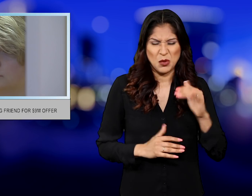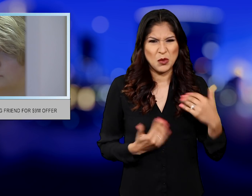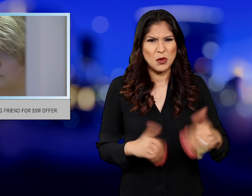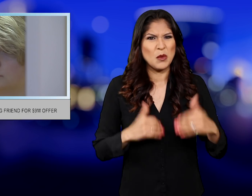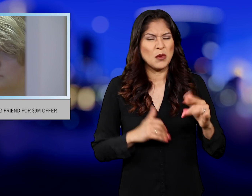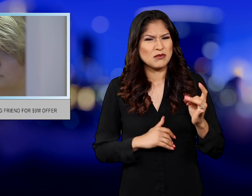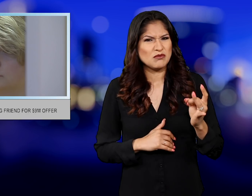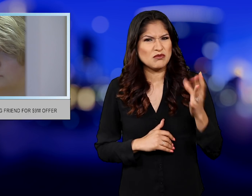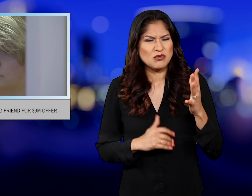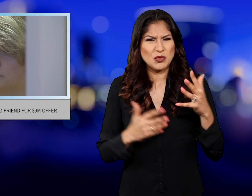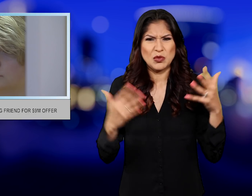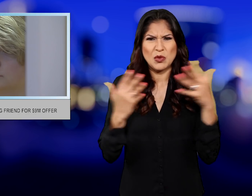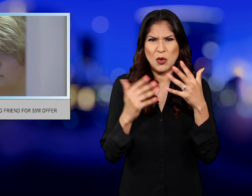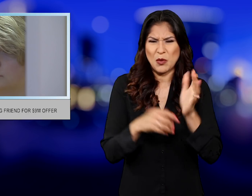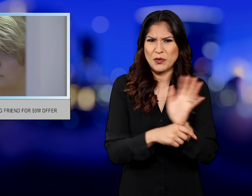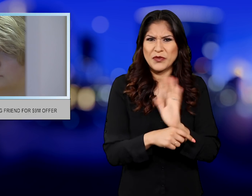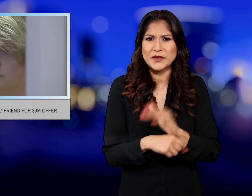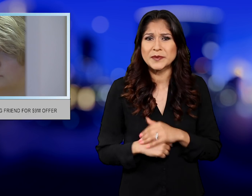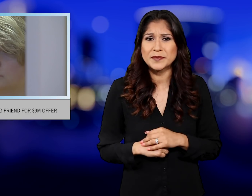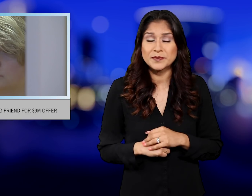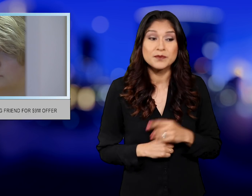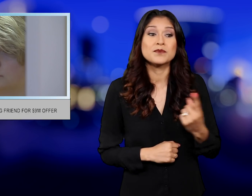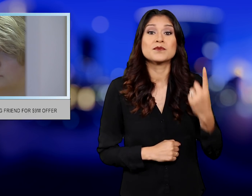horror movie.